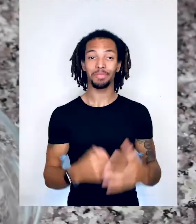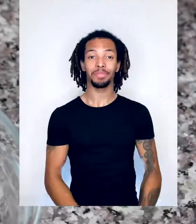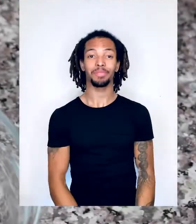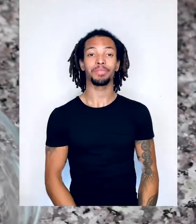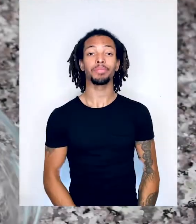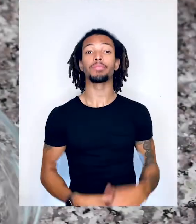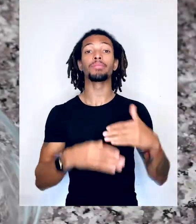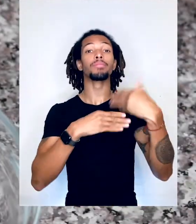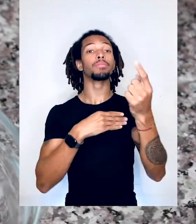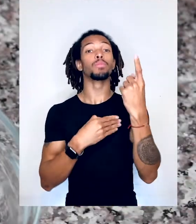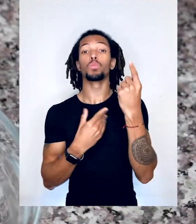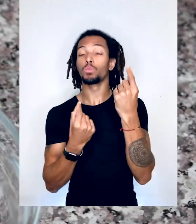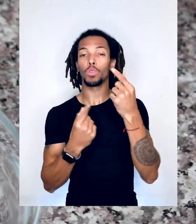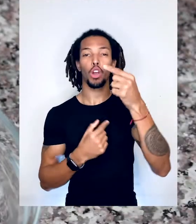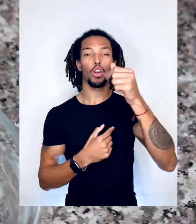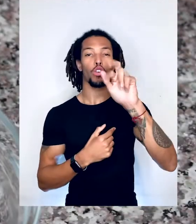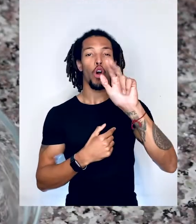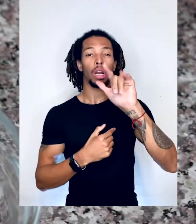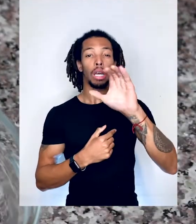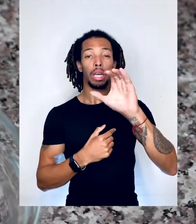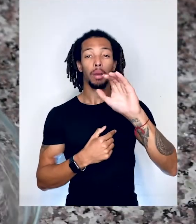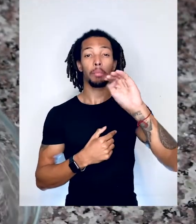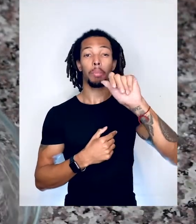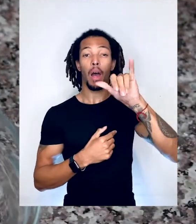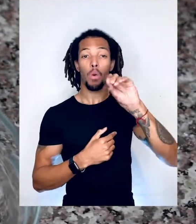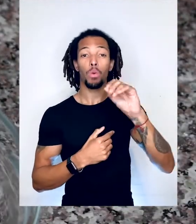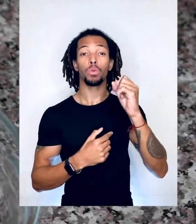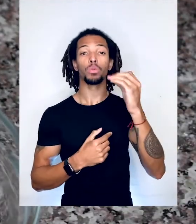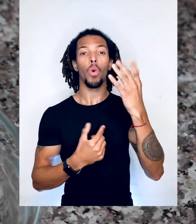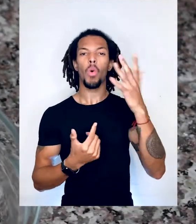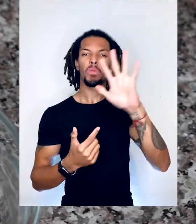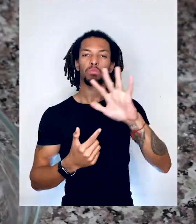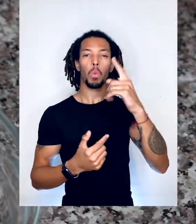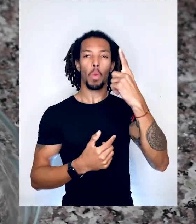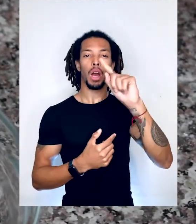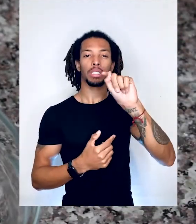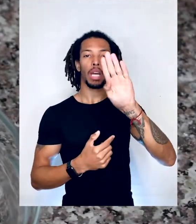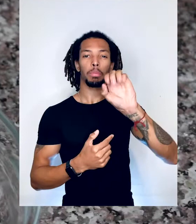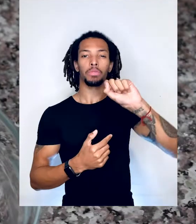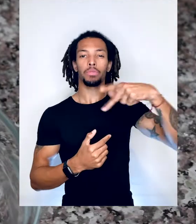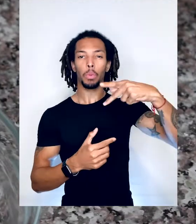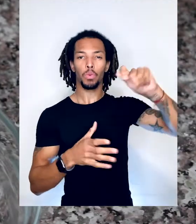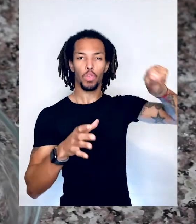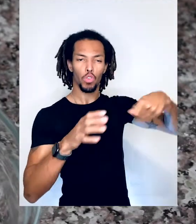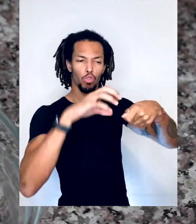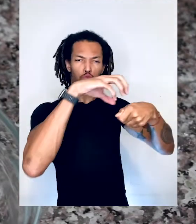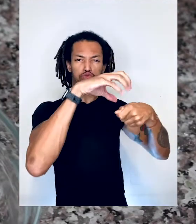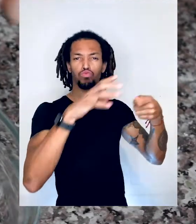The next one is just a garlic mayo. So that's about a heaping tablespoon of mayonnaise,